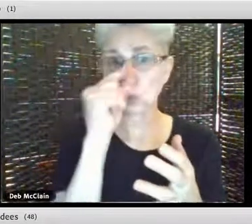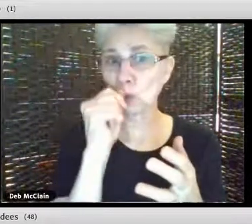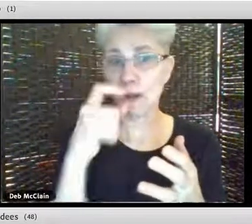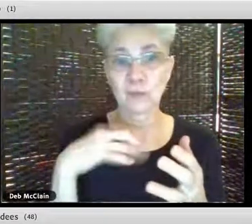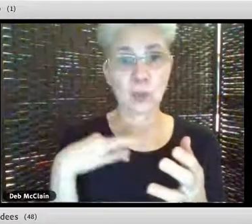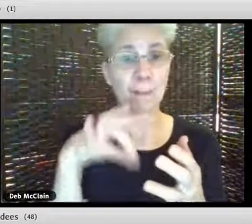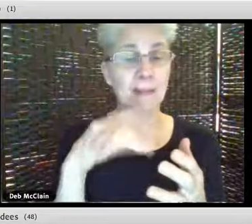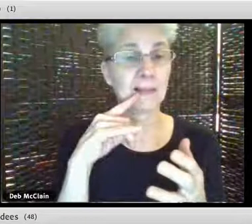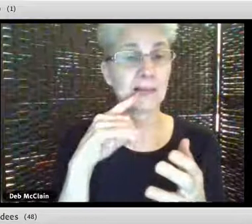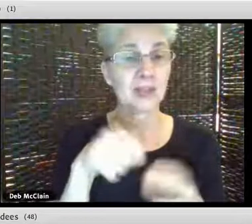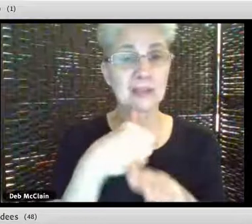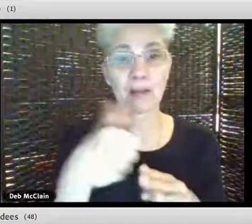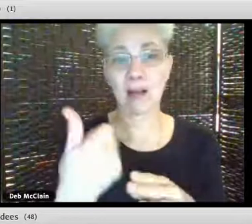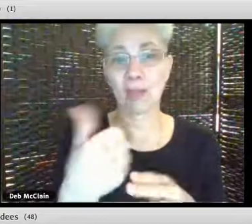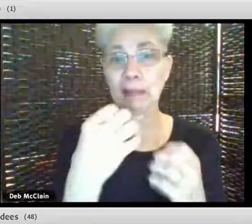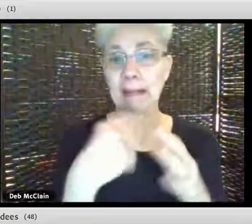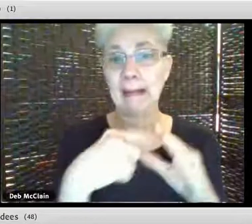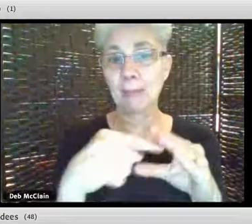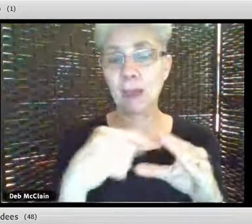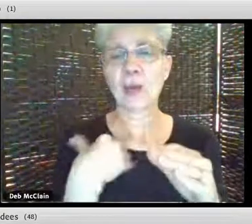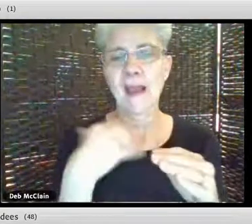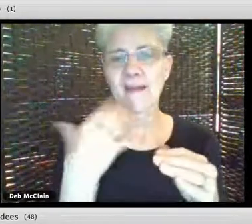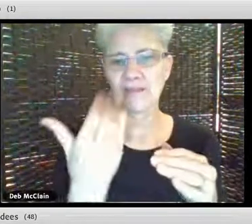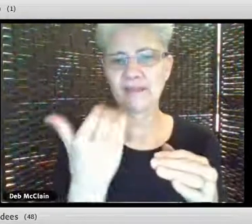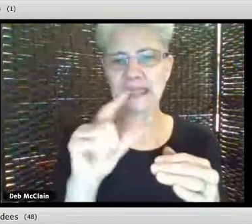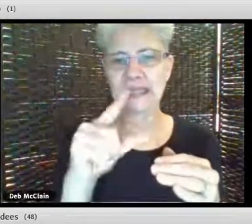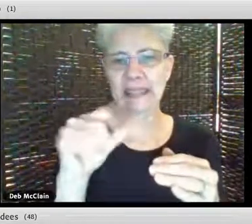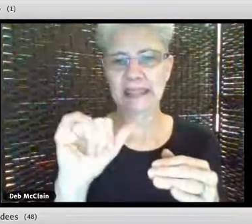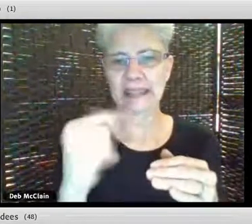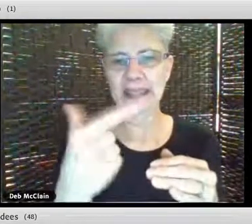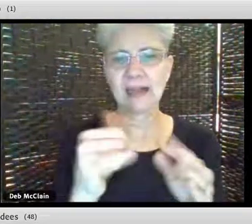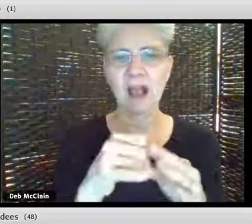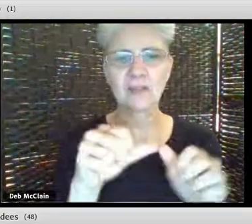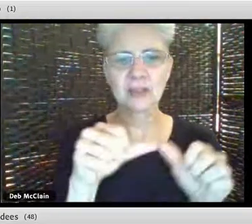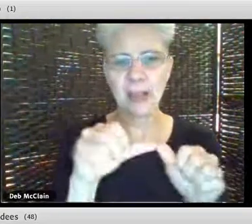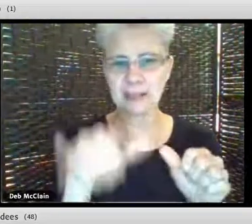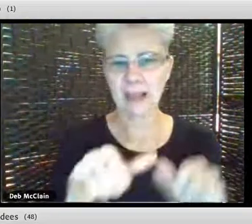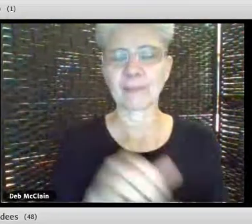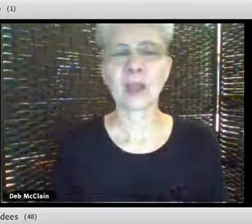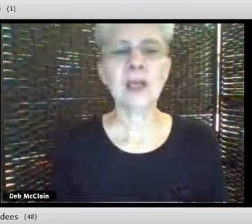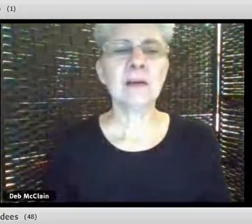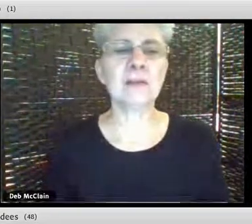because if you just set up another e-mail, you have 15 gigs of space. Okay.